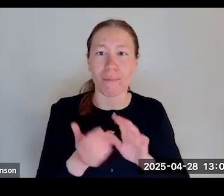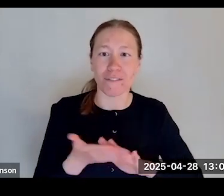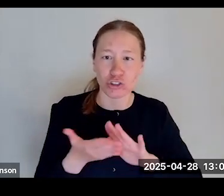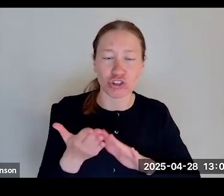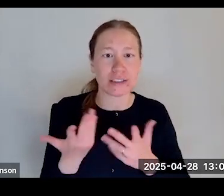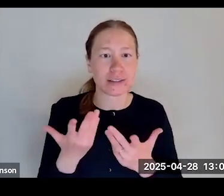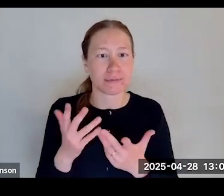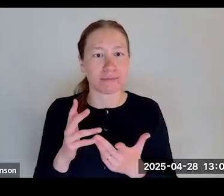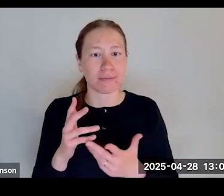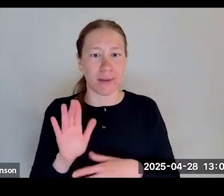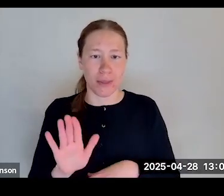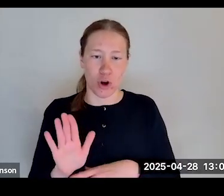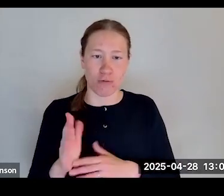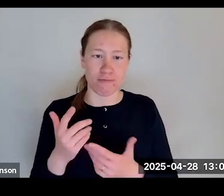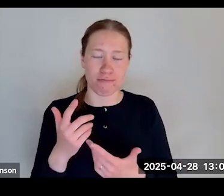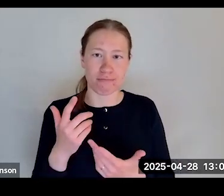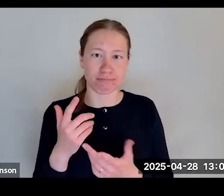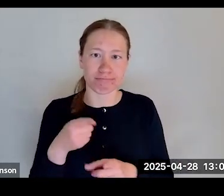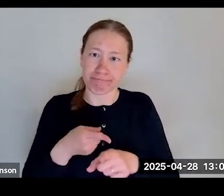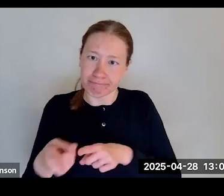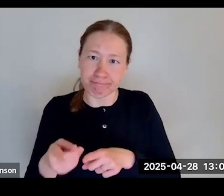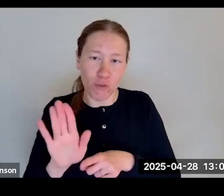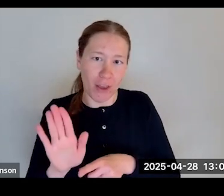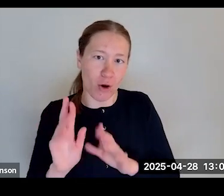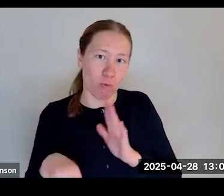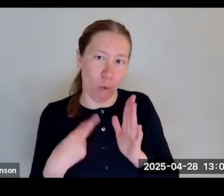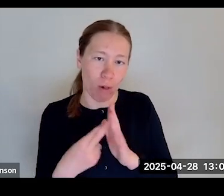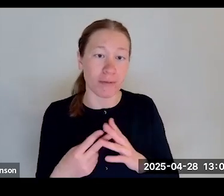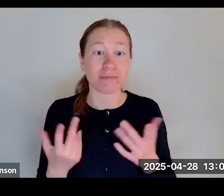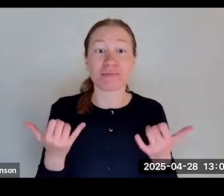The limitations that were listed for this one were bending,